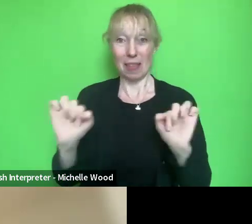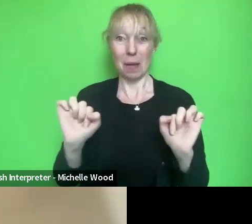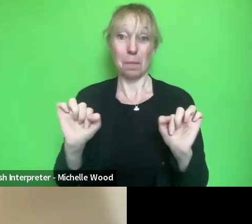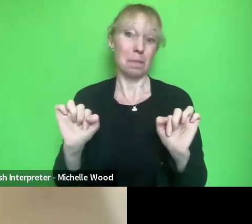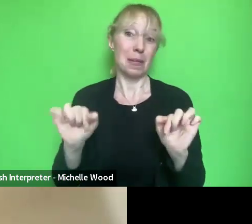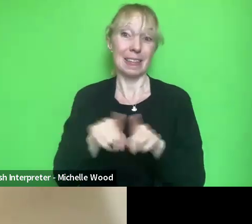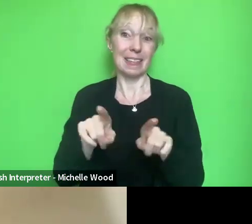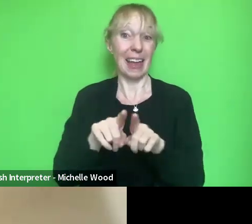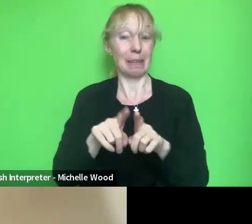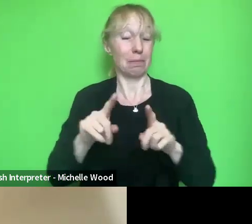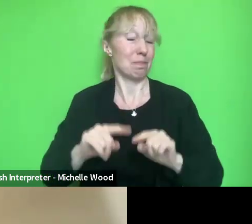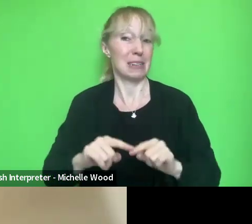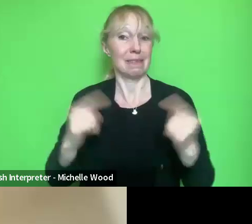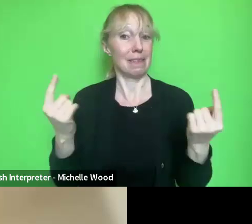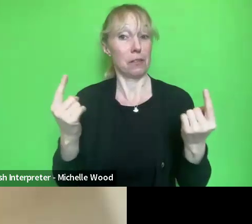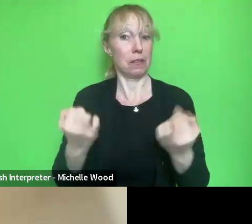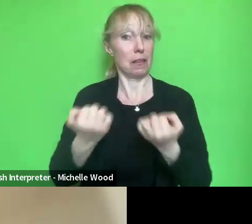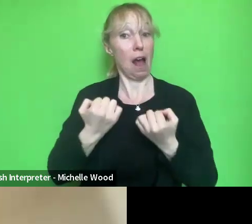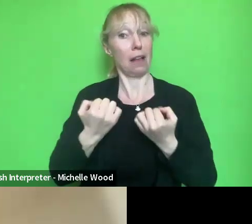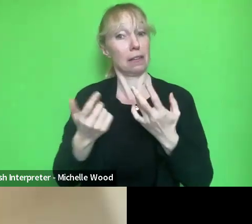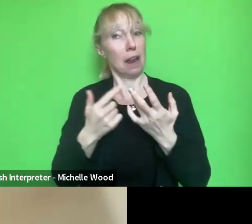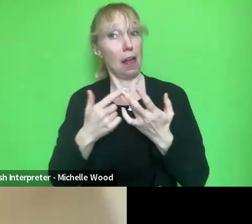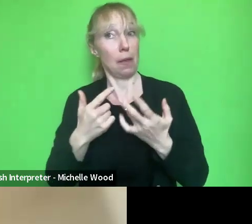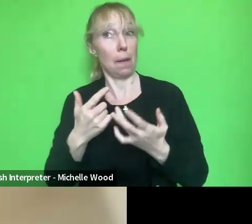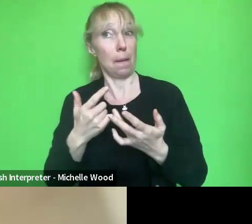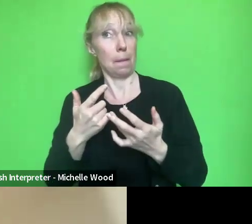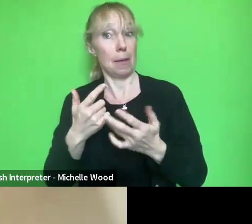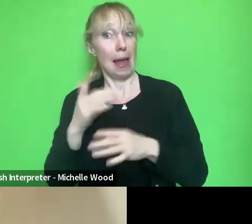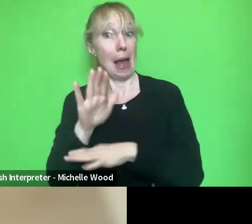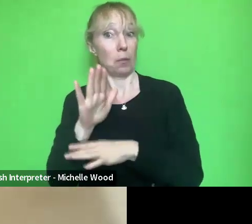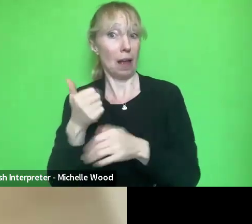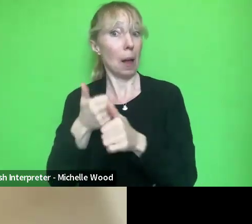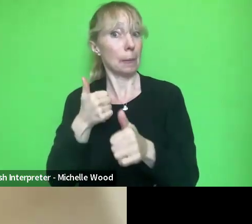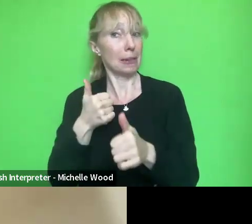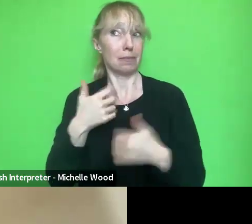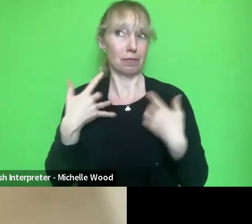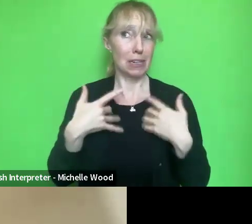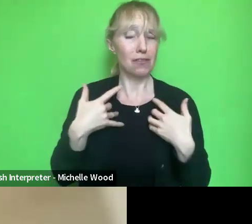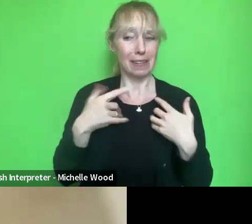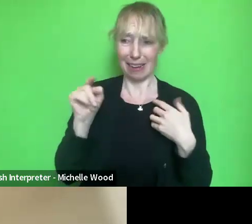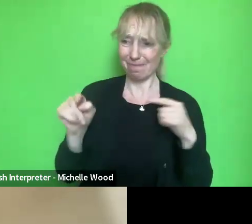and kind of other businesses. So it's really interesting. And then the target, providing that sort of targeted support.